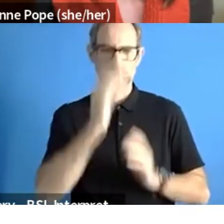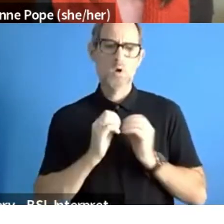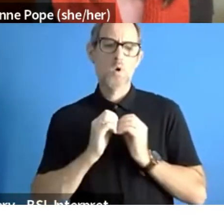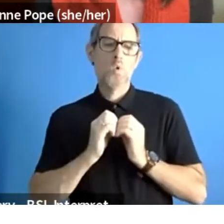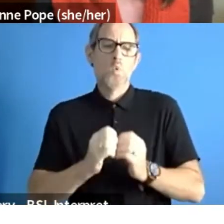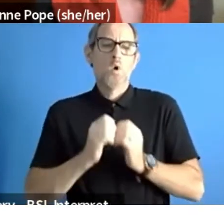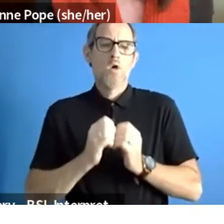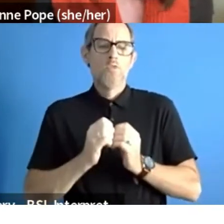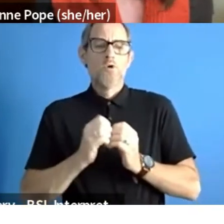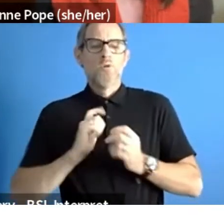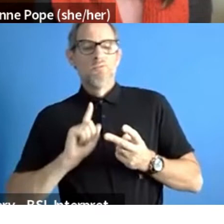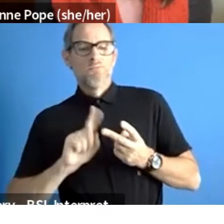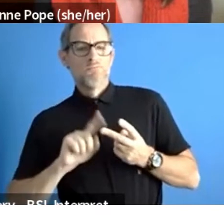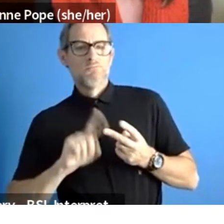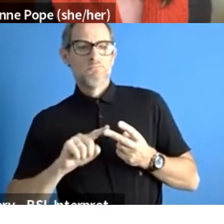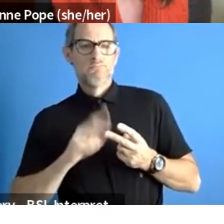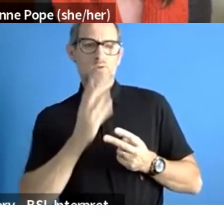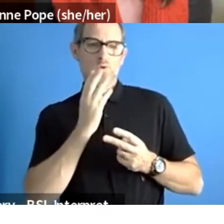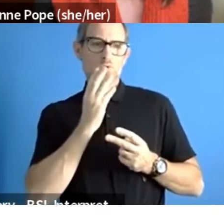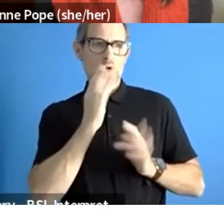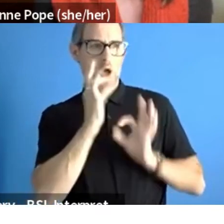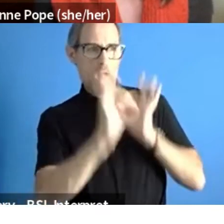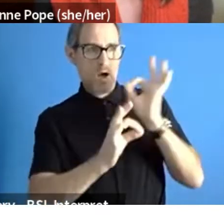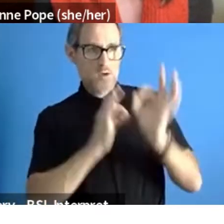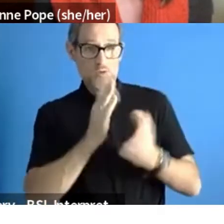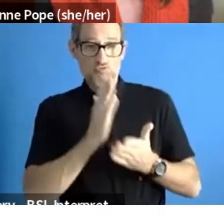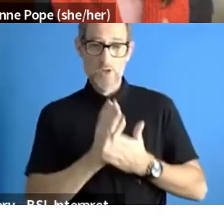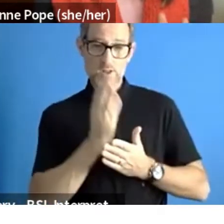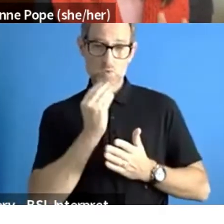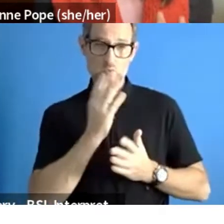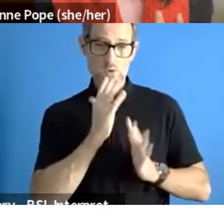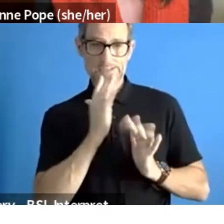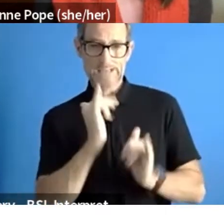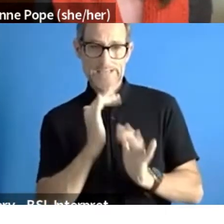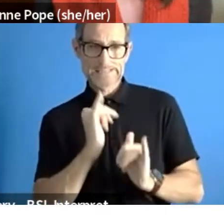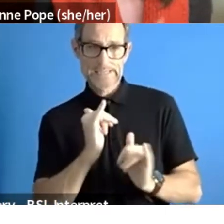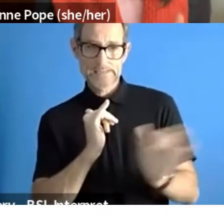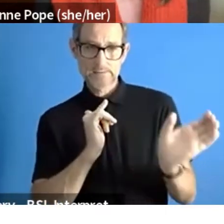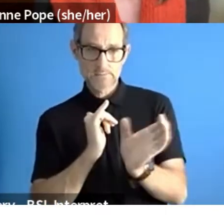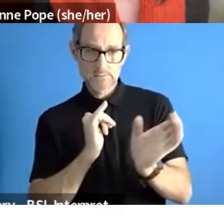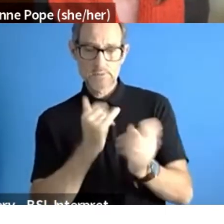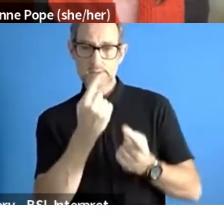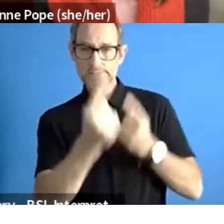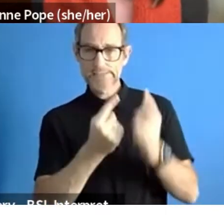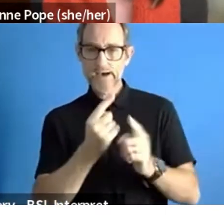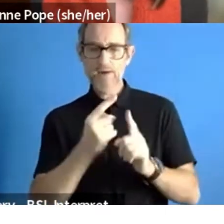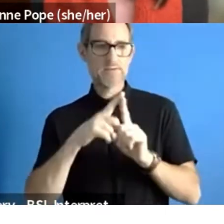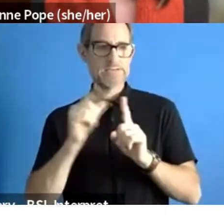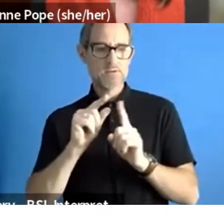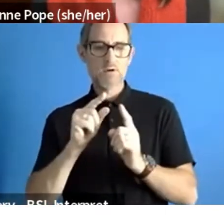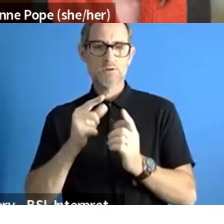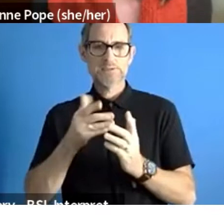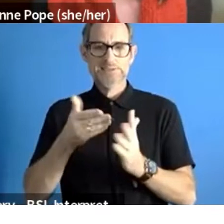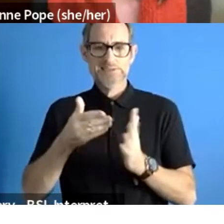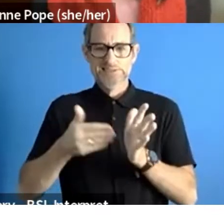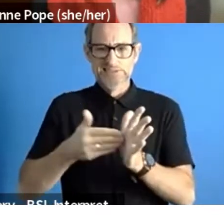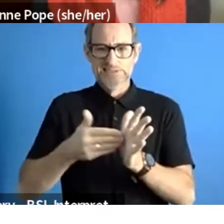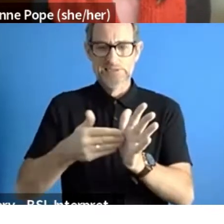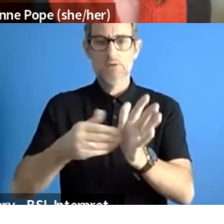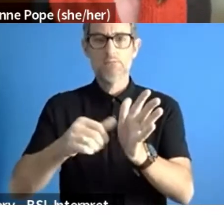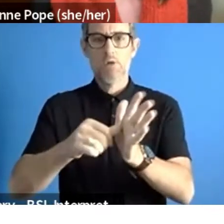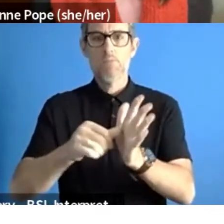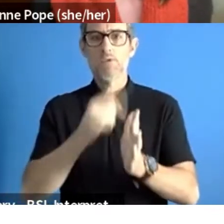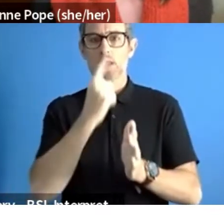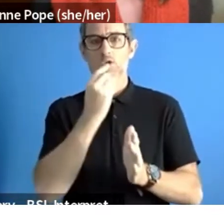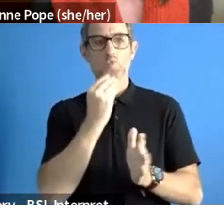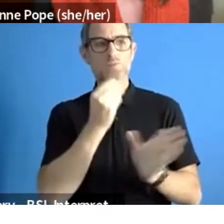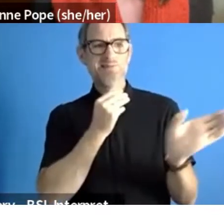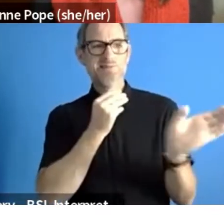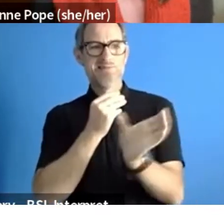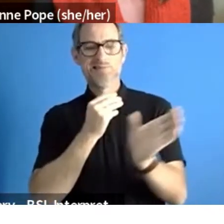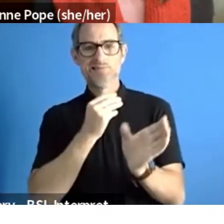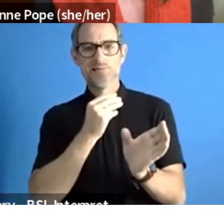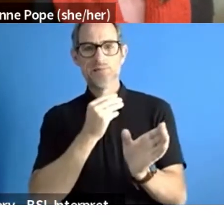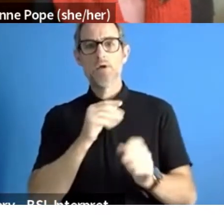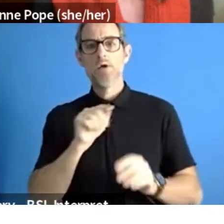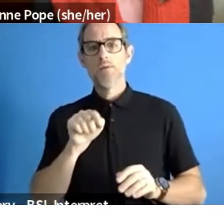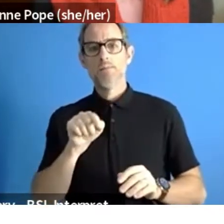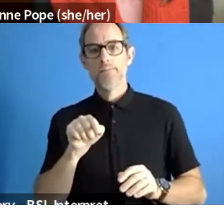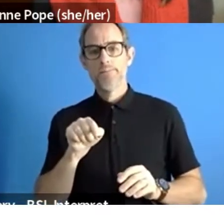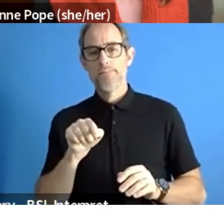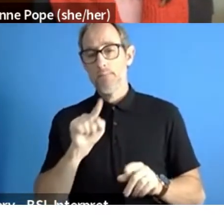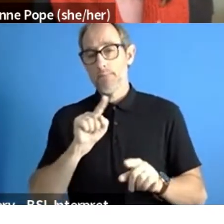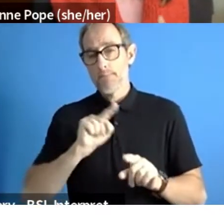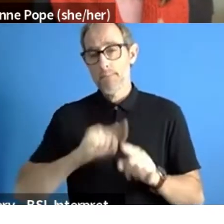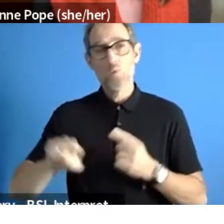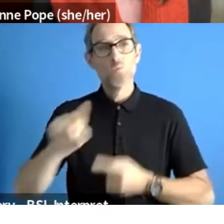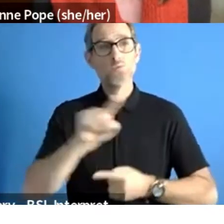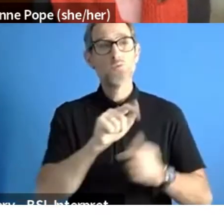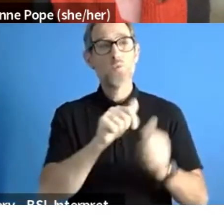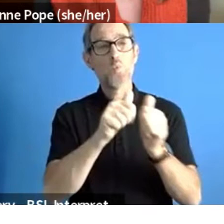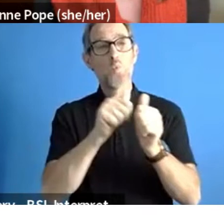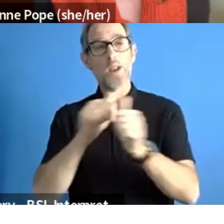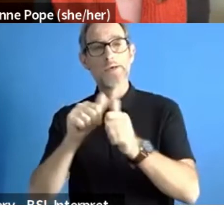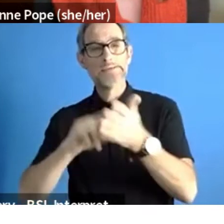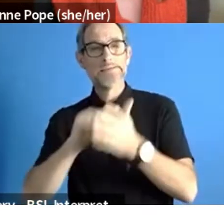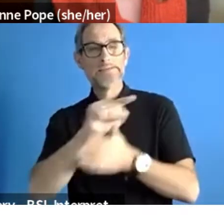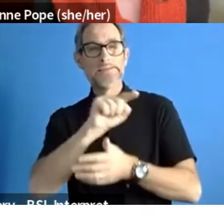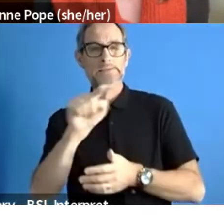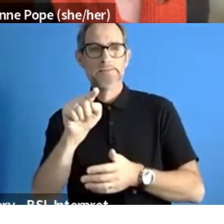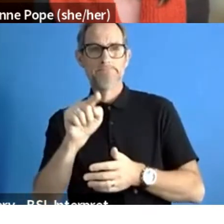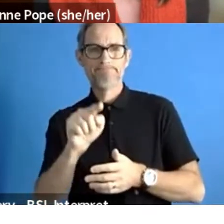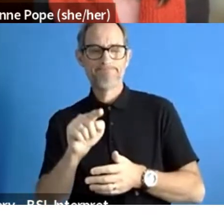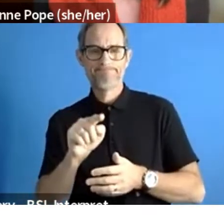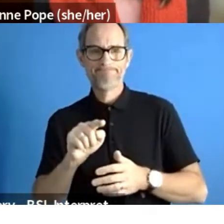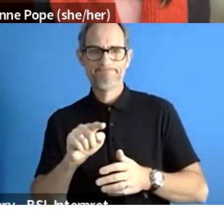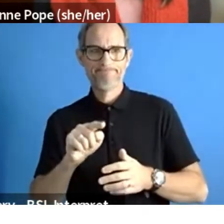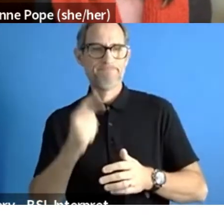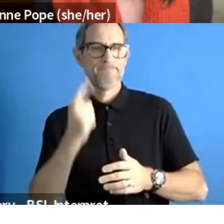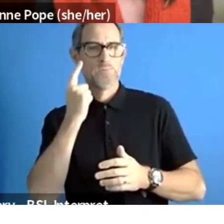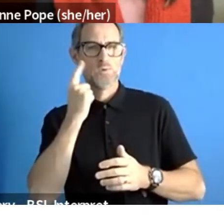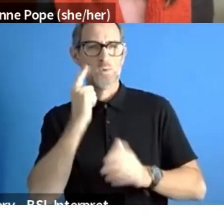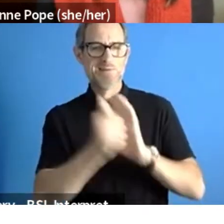noting that an alternative option might be digital accessibility experts so